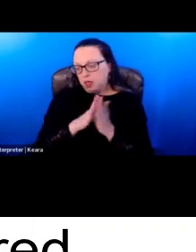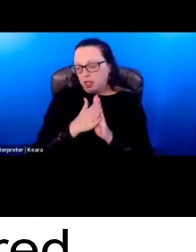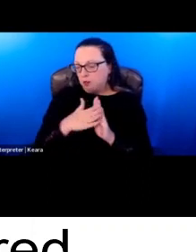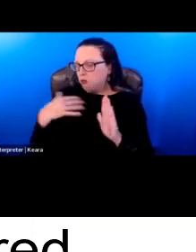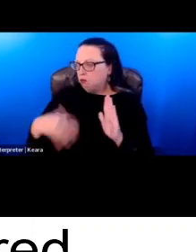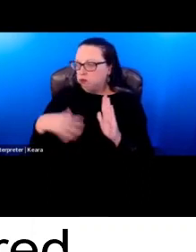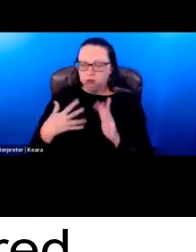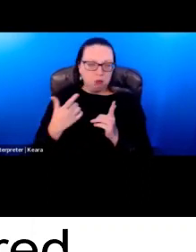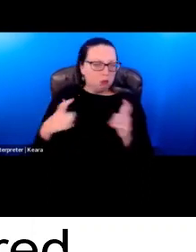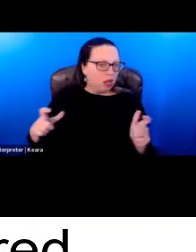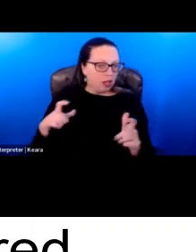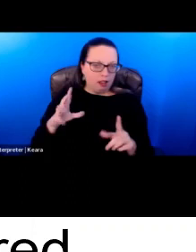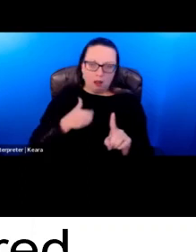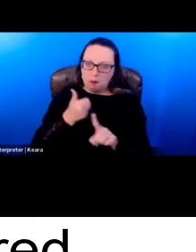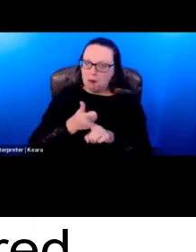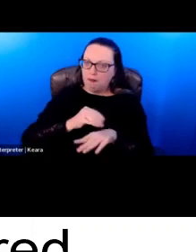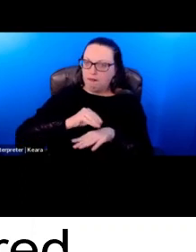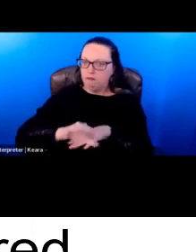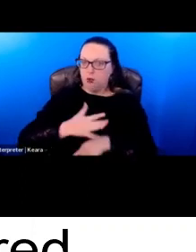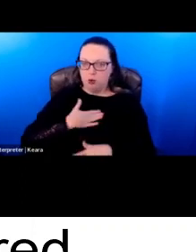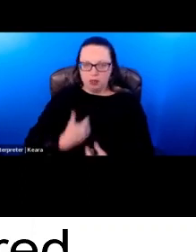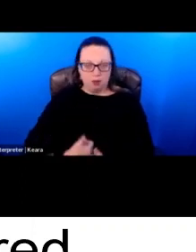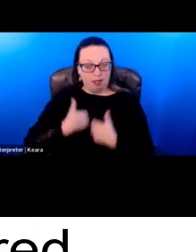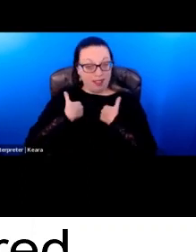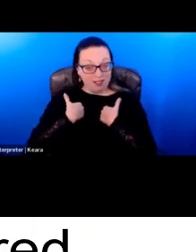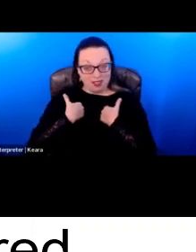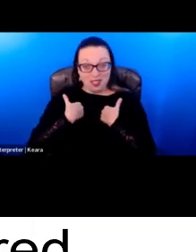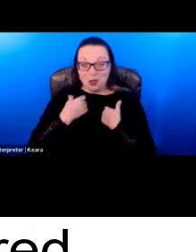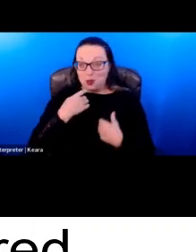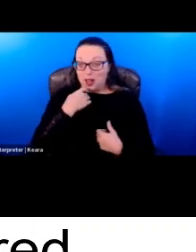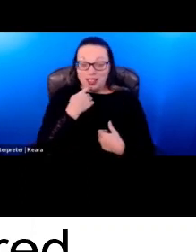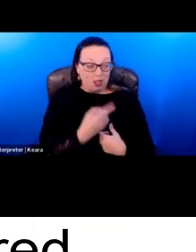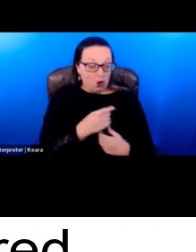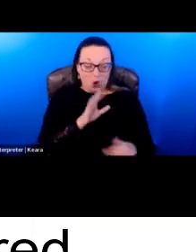influential person in my life. I credit her for the fact that I'm here now from everything that I